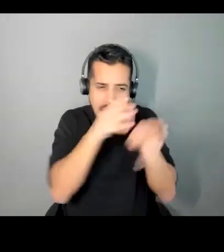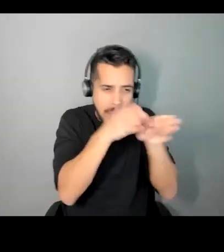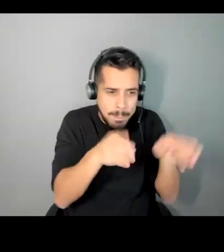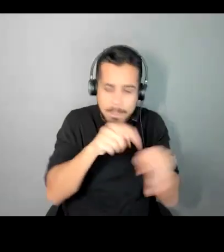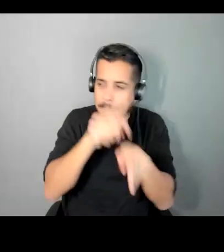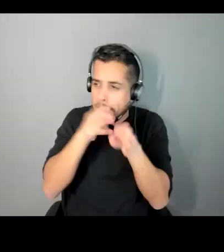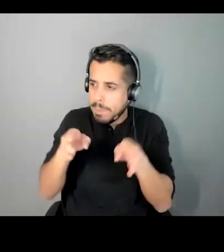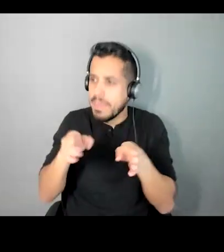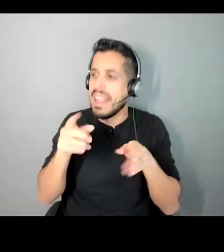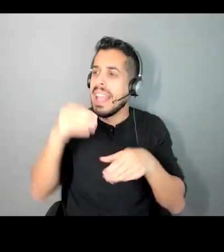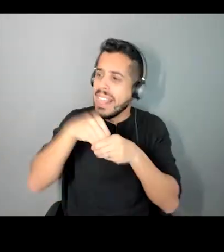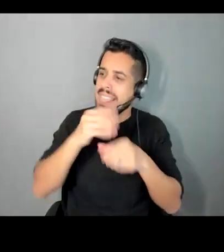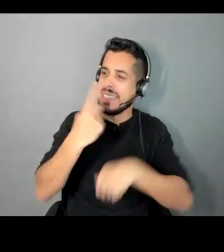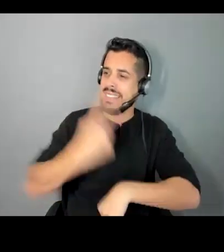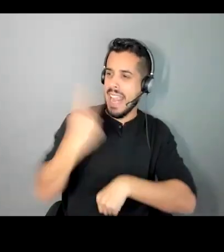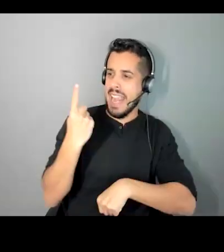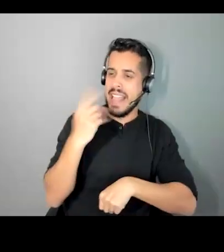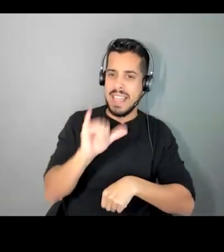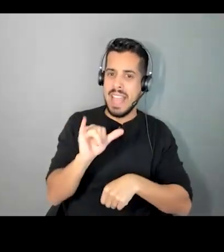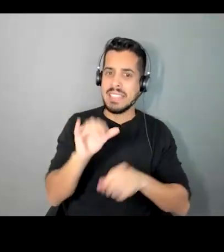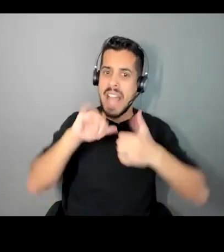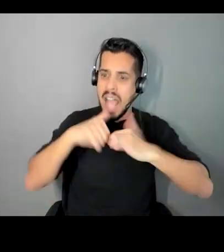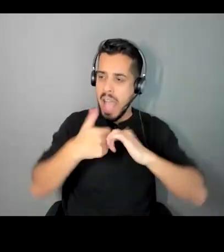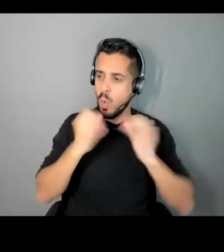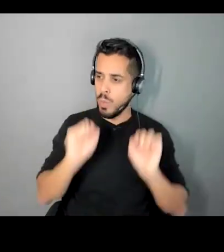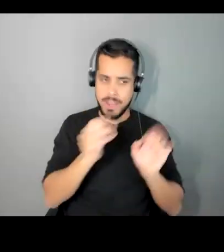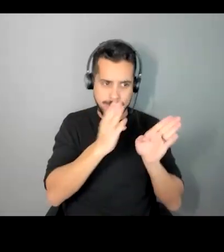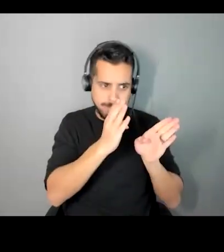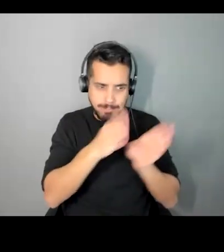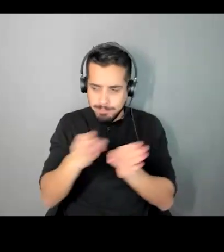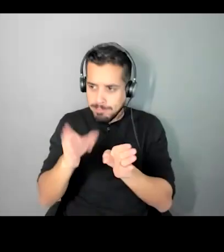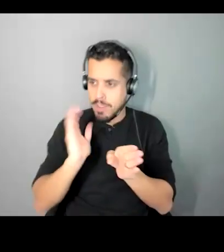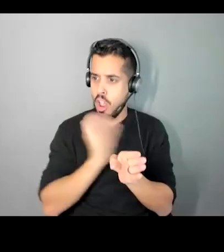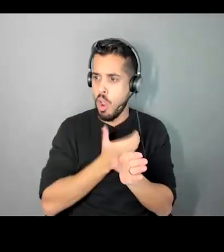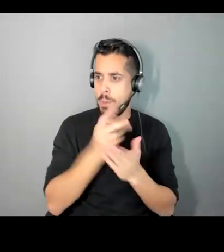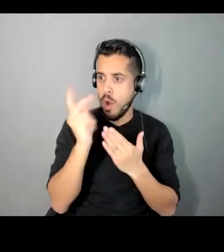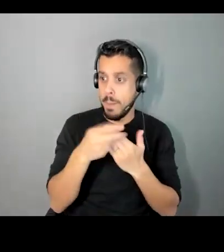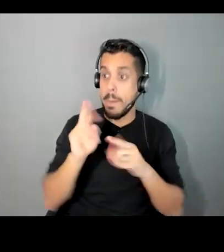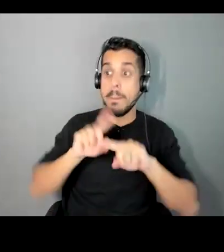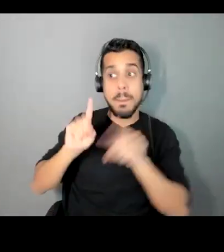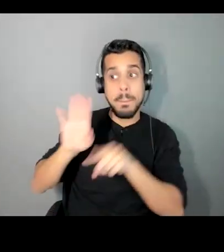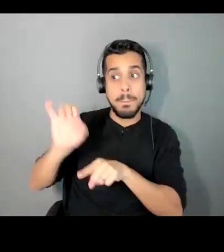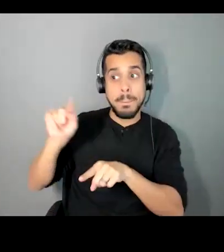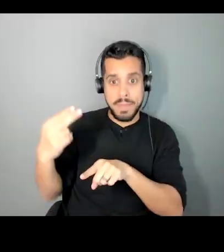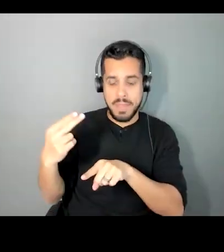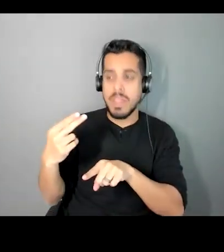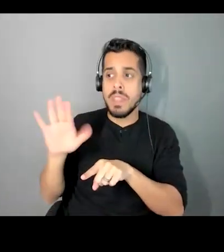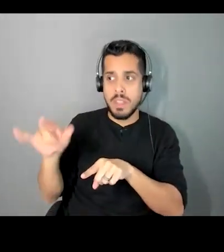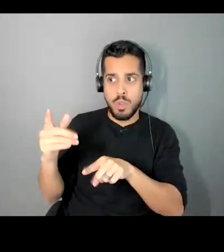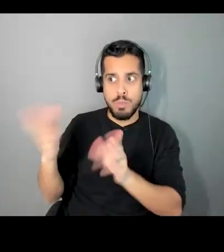That's how we could, you know, really scale our programming. Uh... but Beth, you bring up-- and we've had individuals so that young,